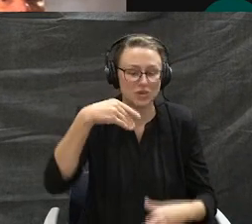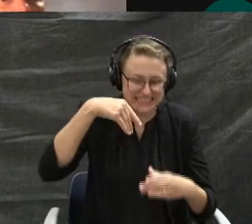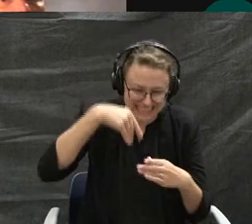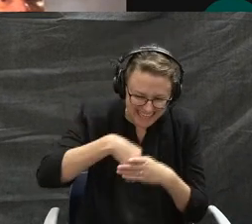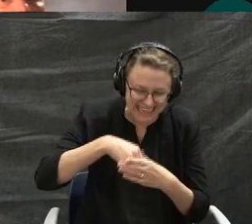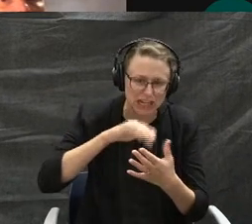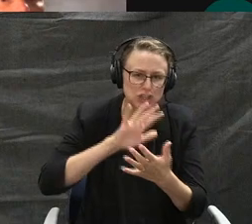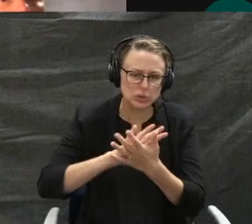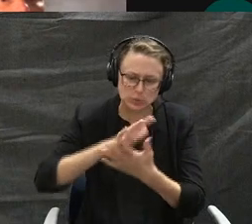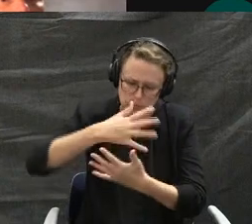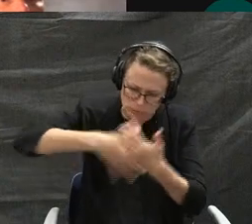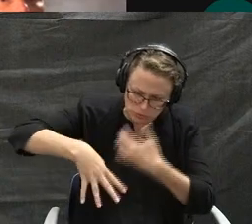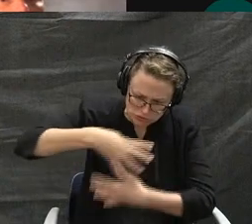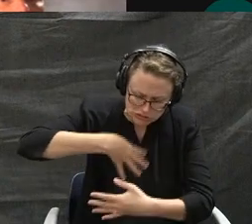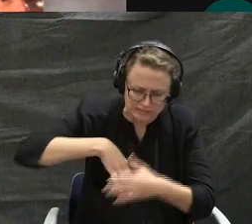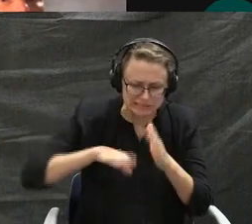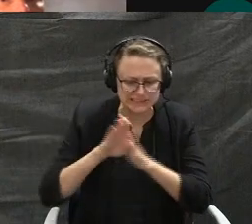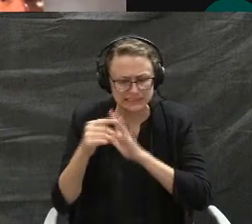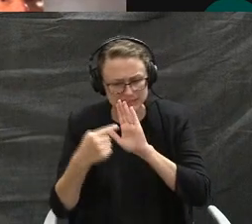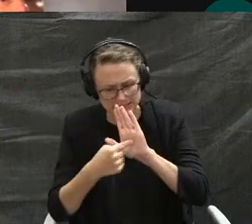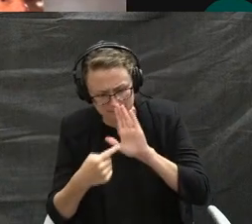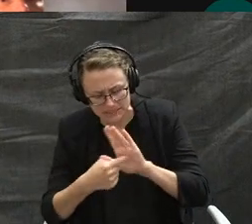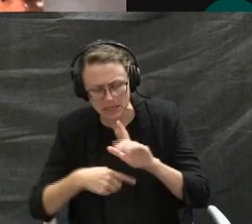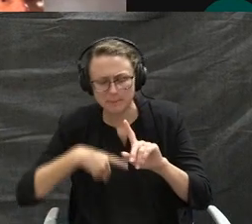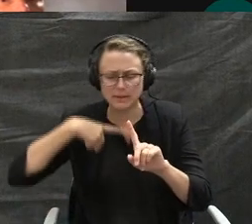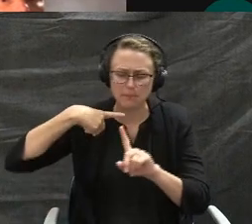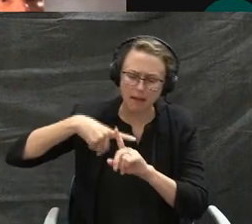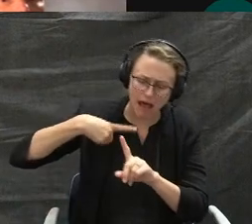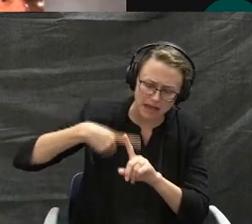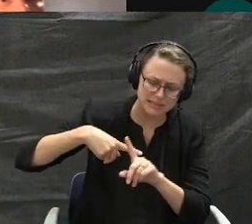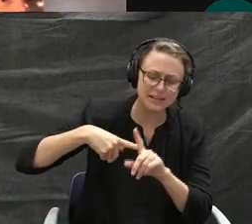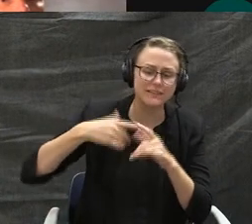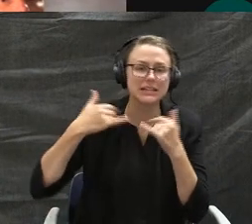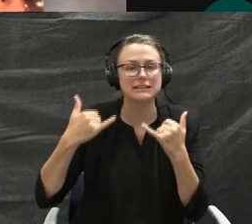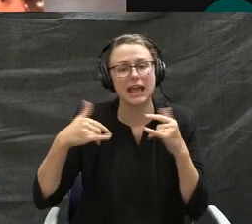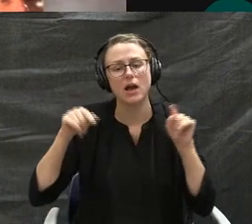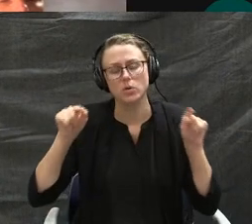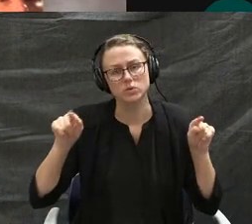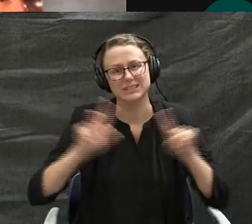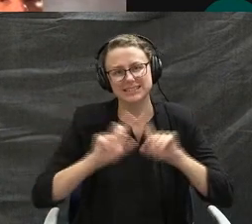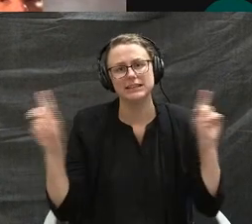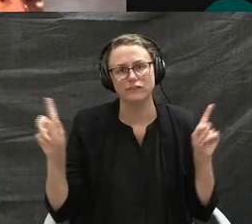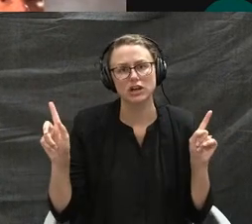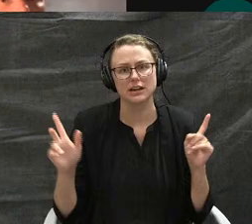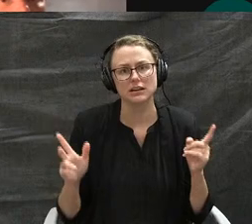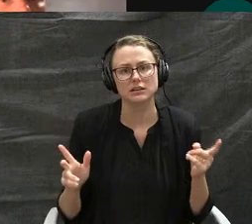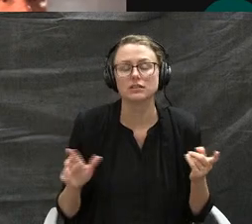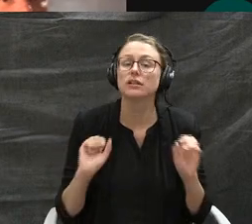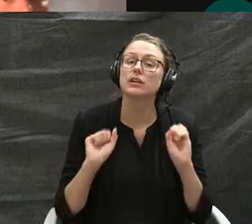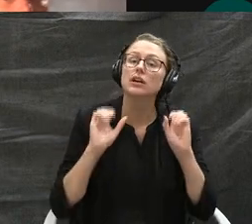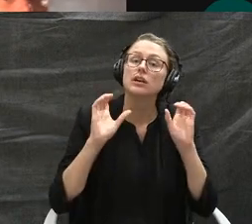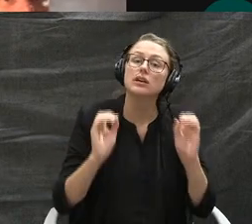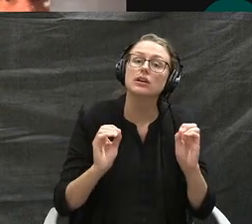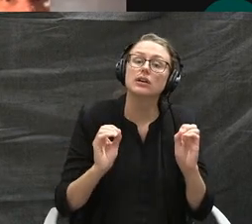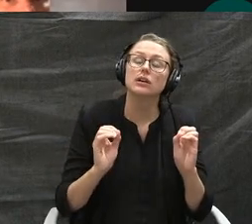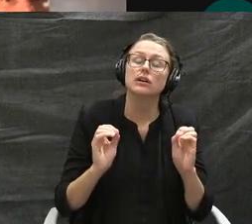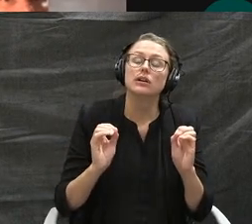tested positive for covid. Now we're looking at a different situation, so we're it. Won't be that blanket like you've just